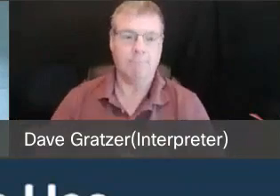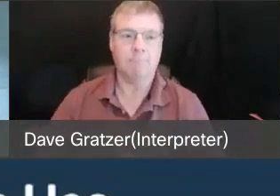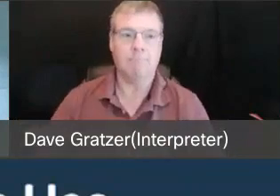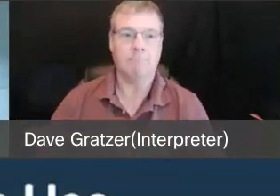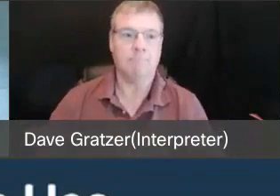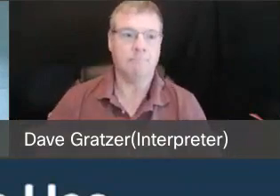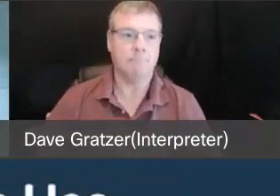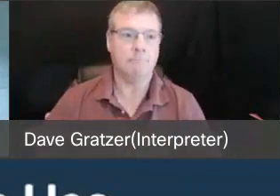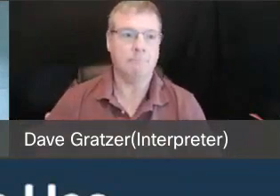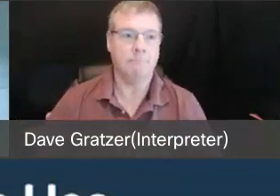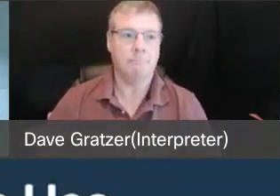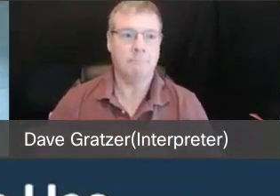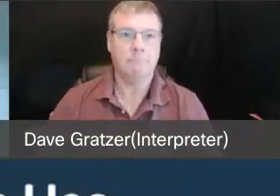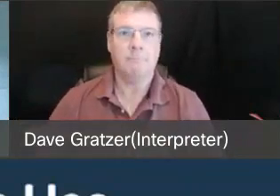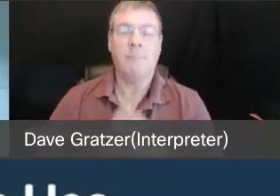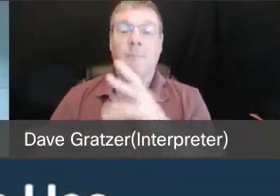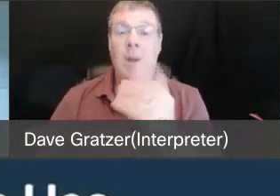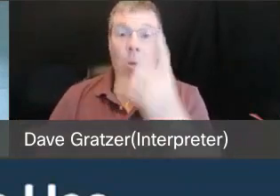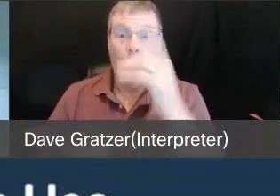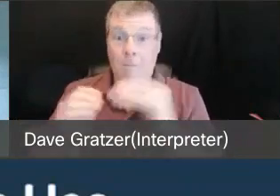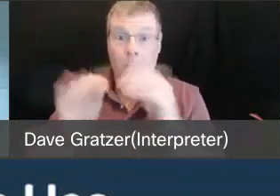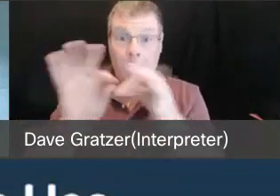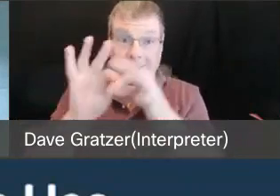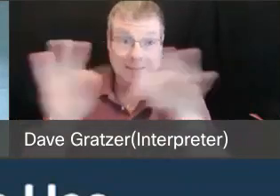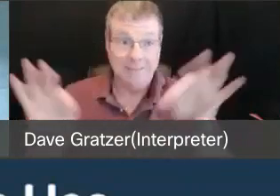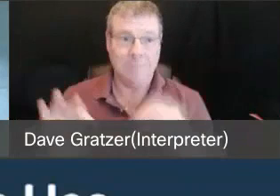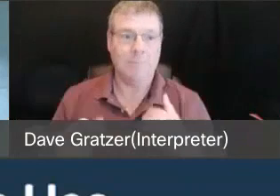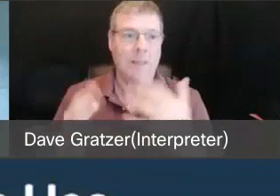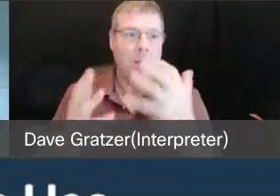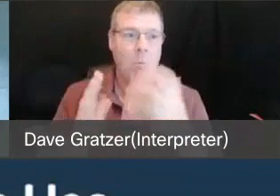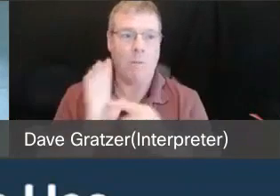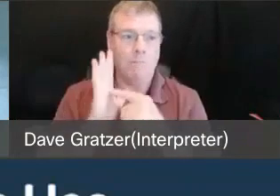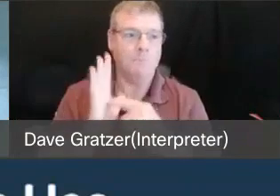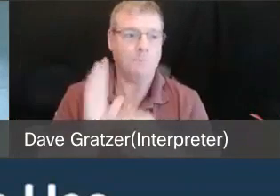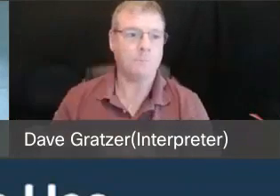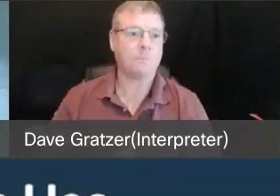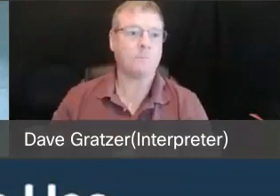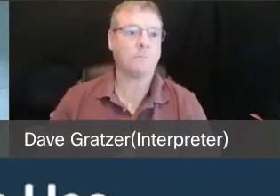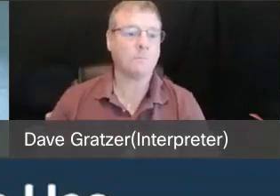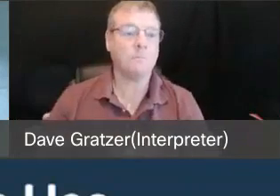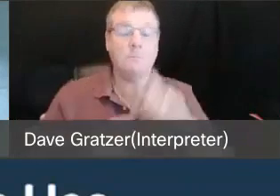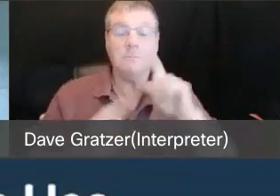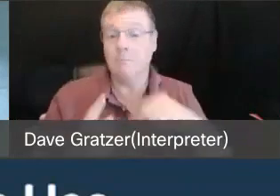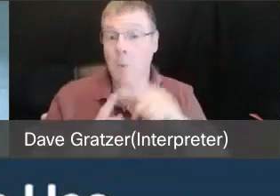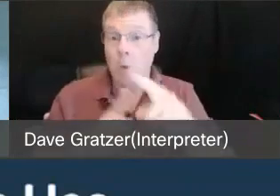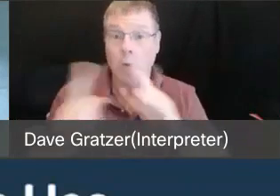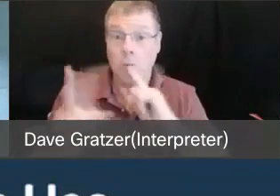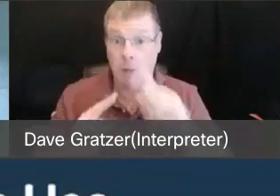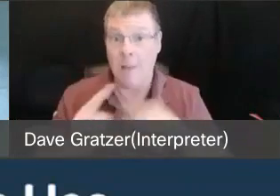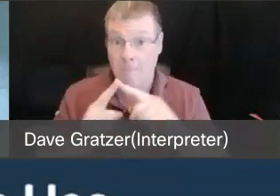One more sentence in the section that I want to put on is, once you talk about the progression of the applicant's